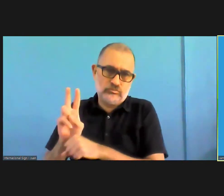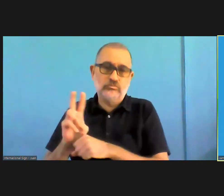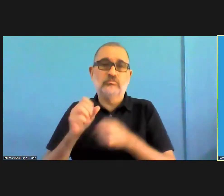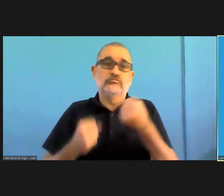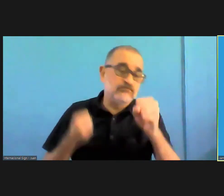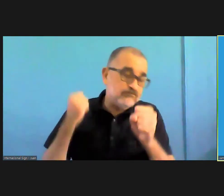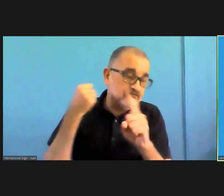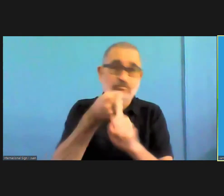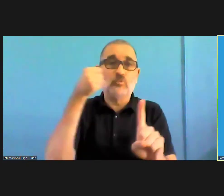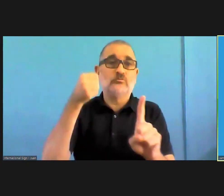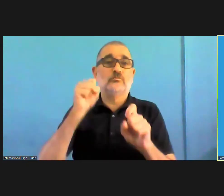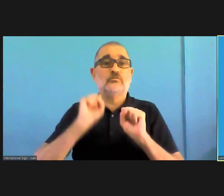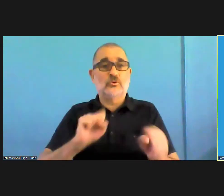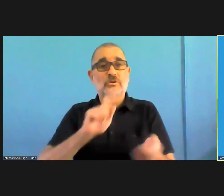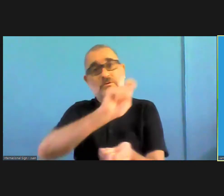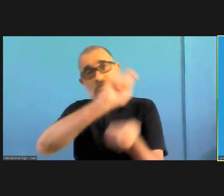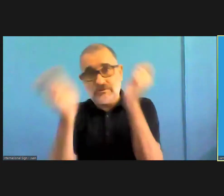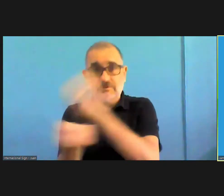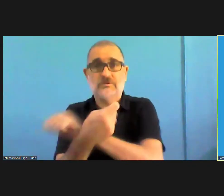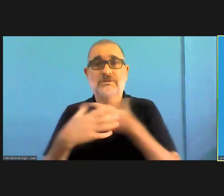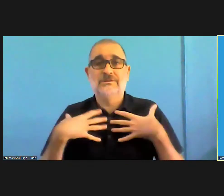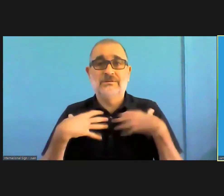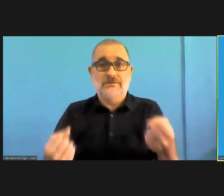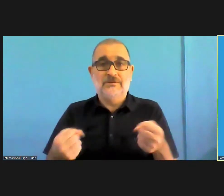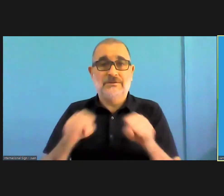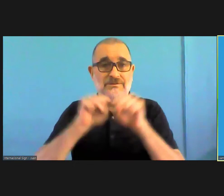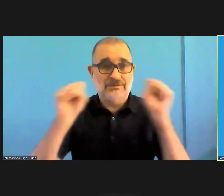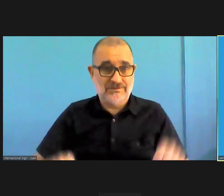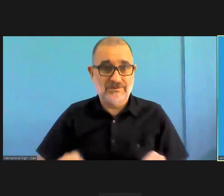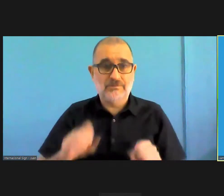on the order of 30%, increasing public financing to at